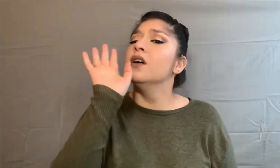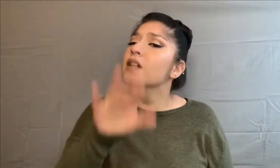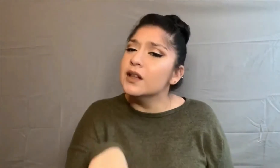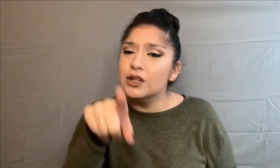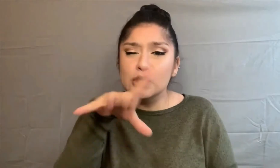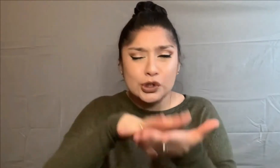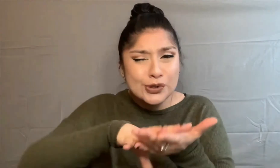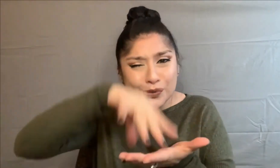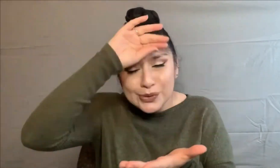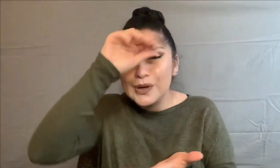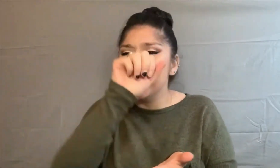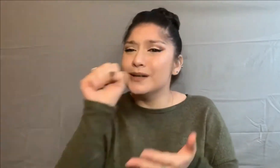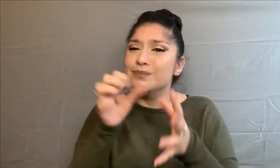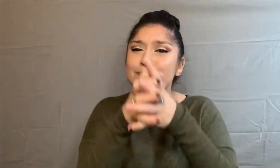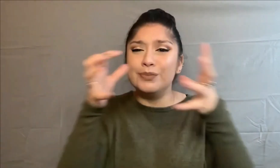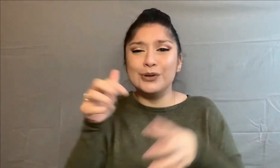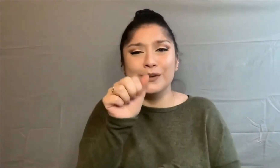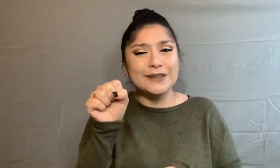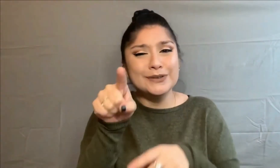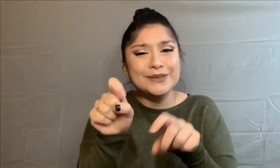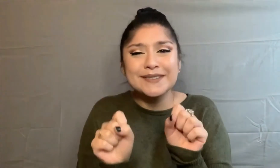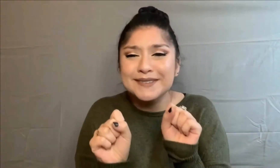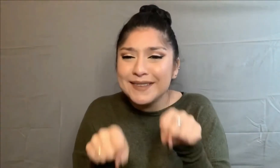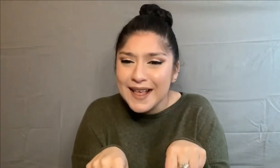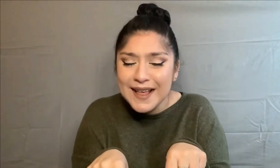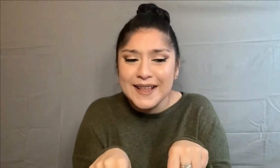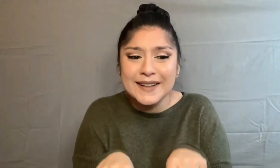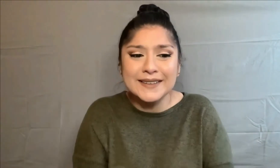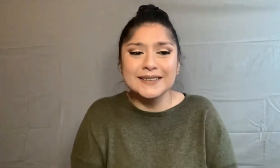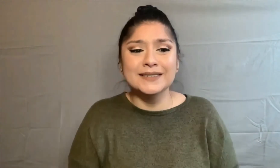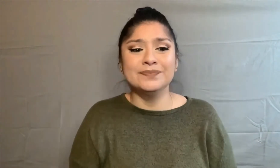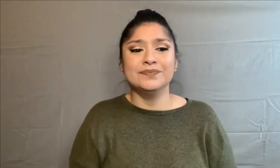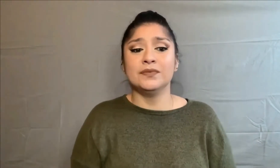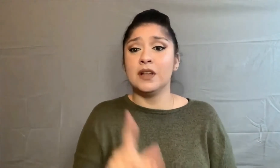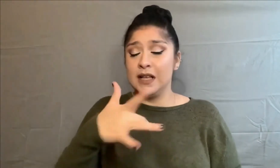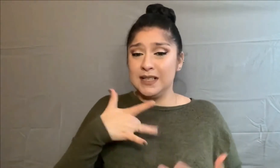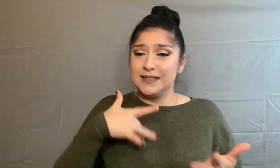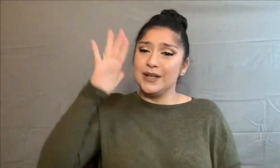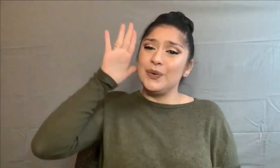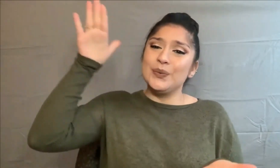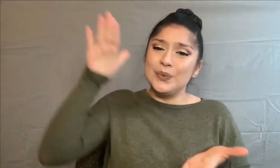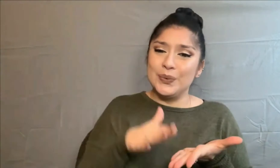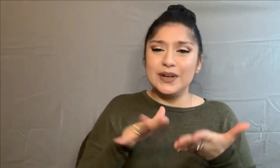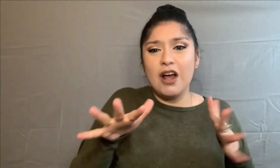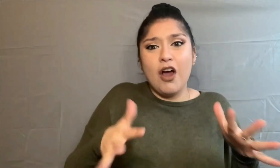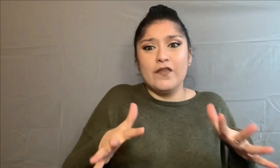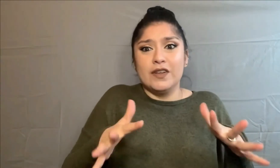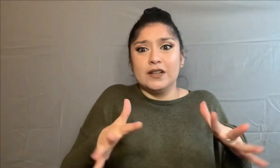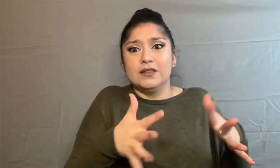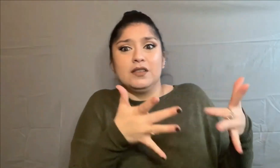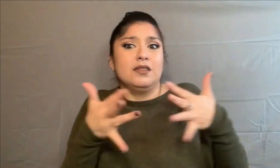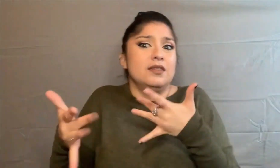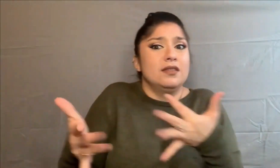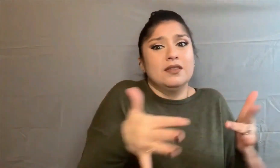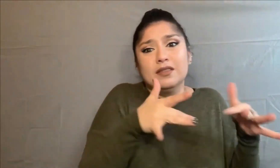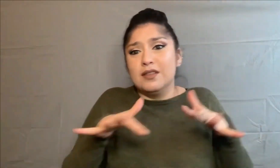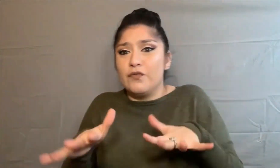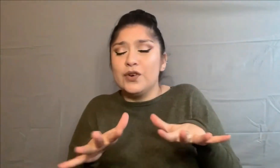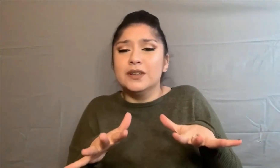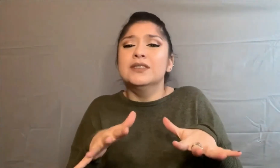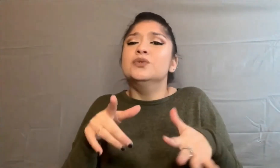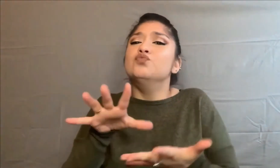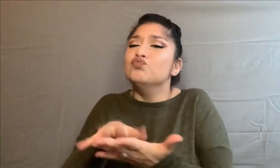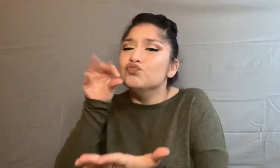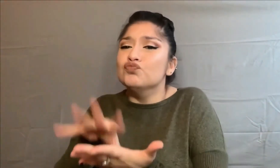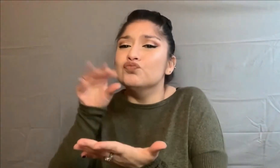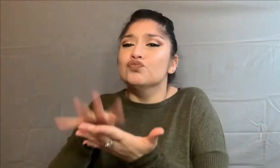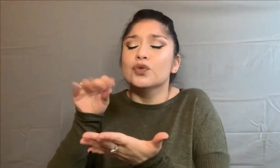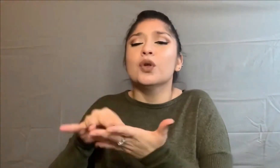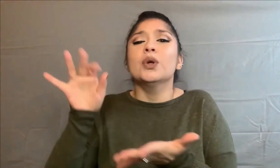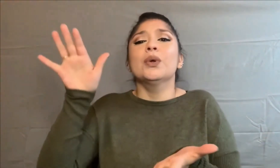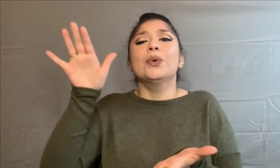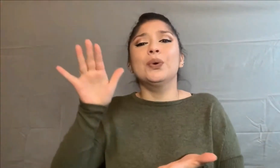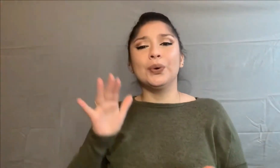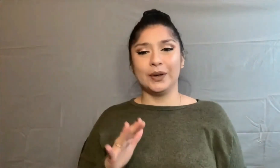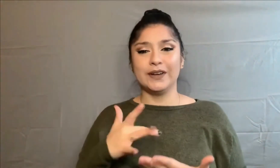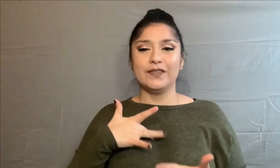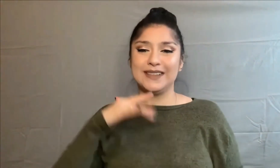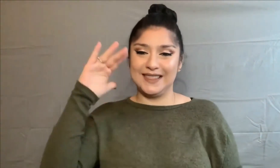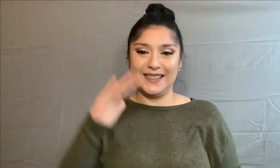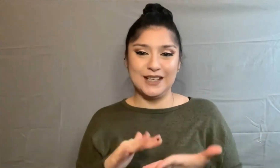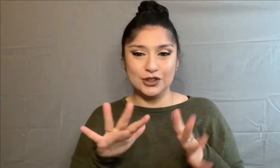To ease your anxiety, learn as much as you can.